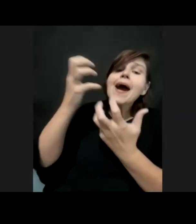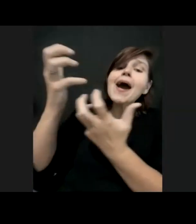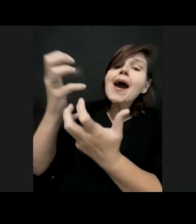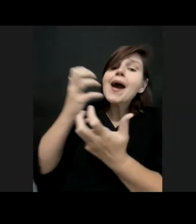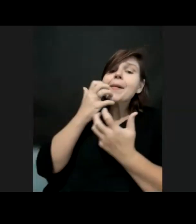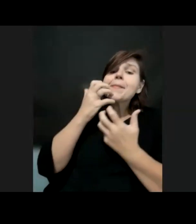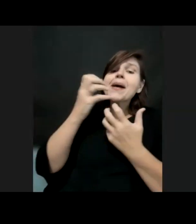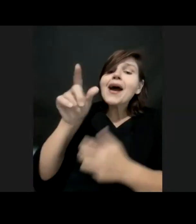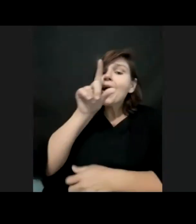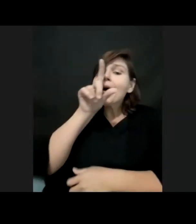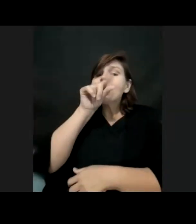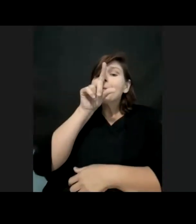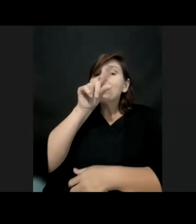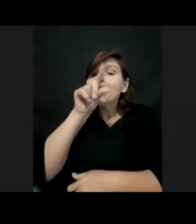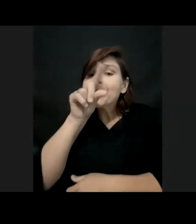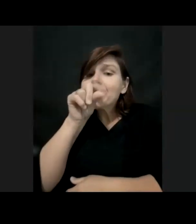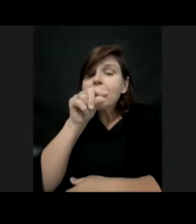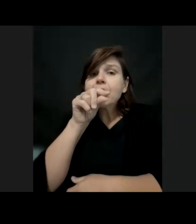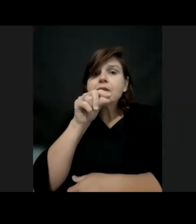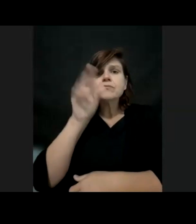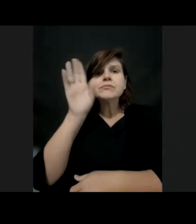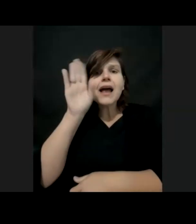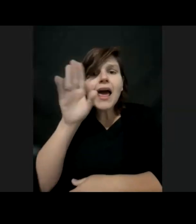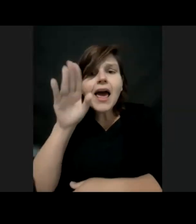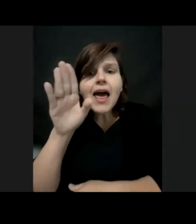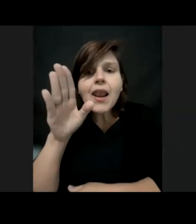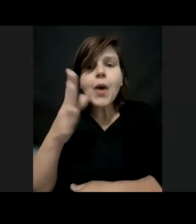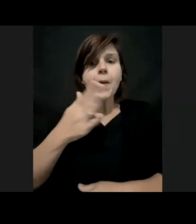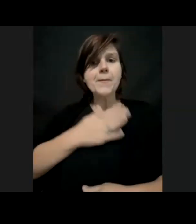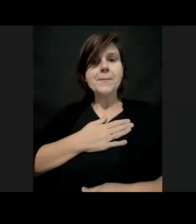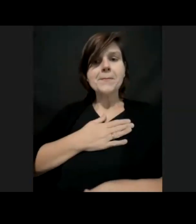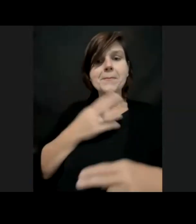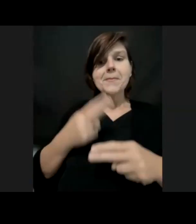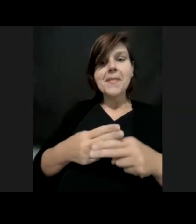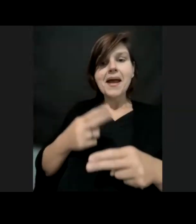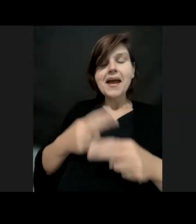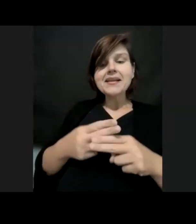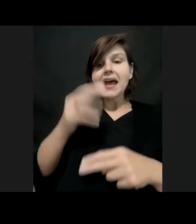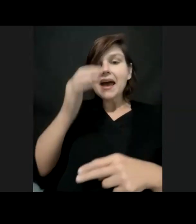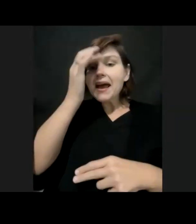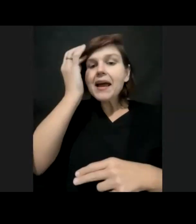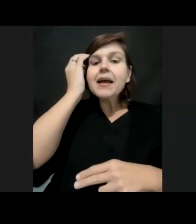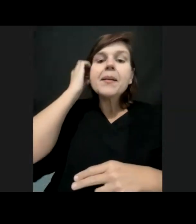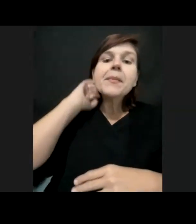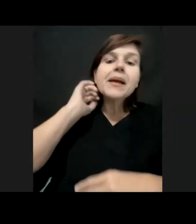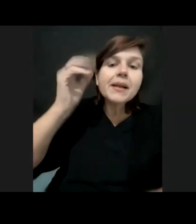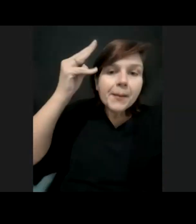"Hello, my name is Marvin. Are you okay?” asked Marvin.